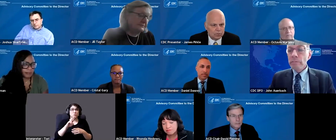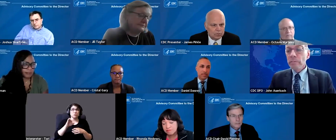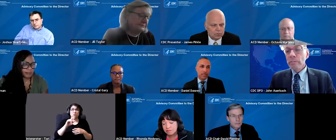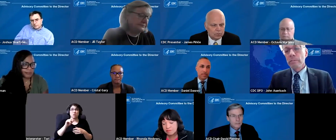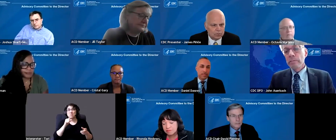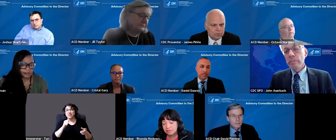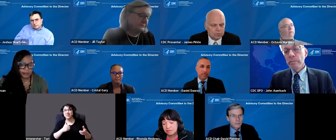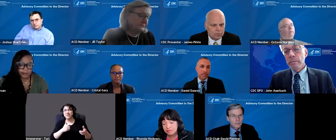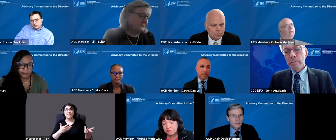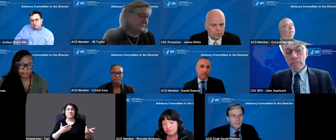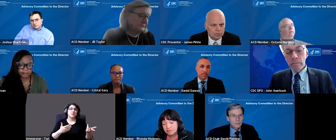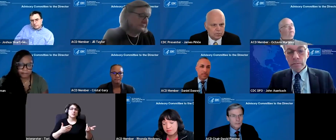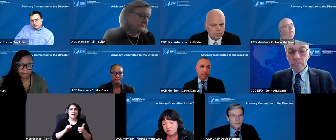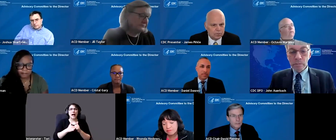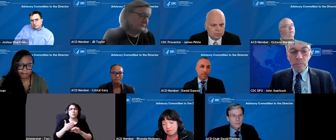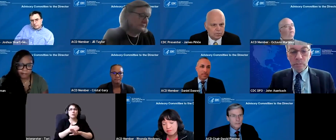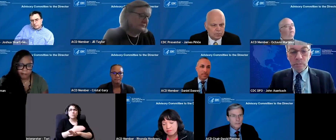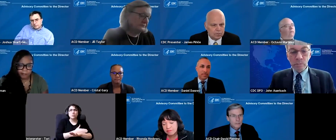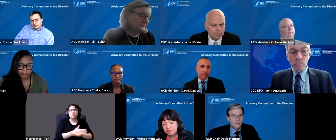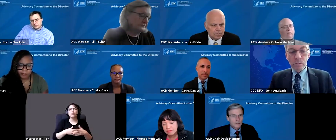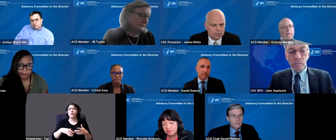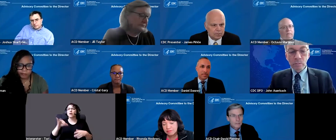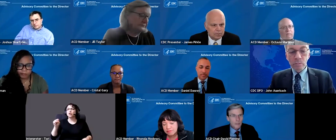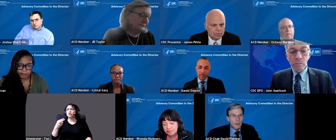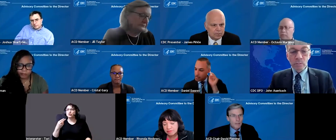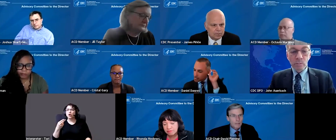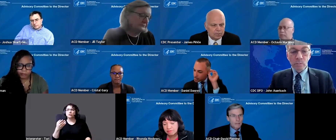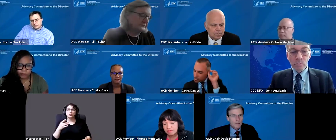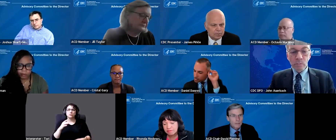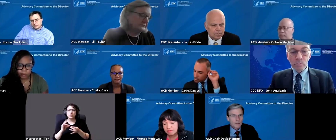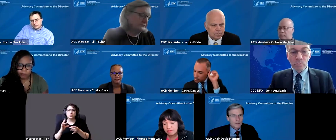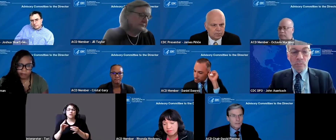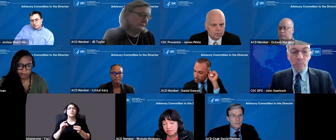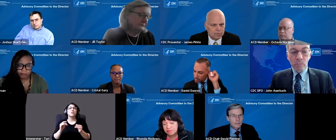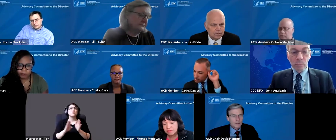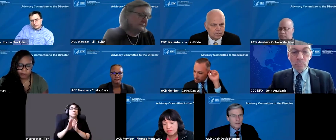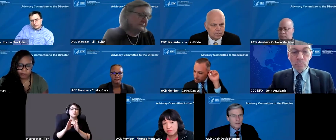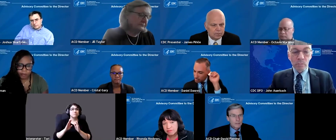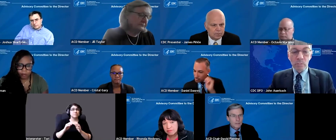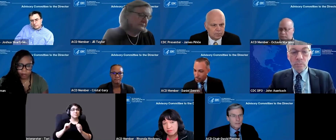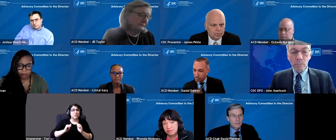What are the -- I think Josh mentioned performance management opportunities there.